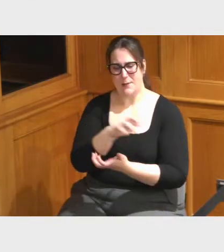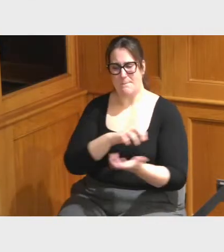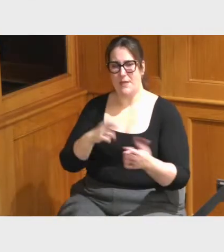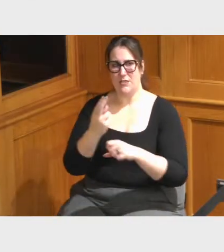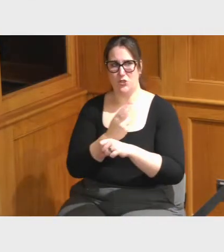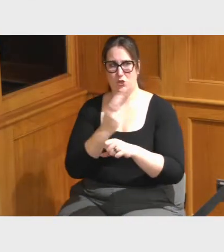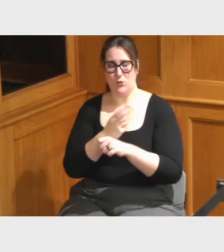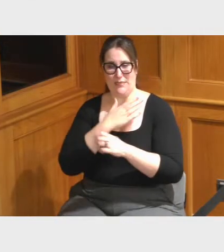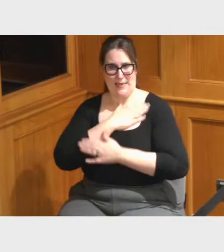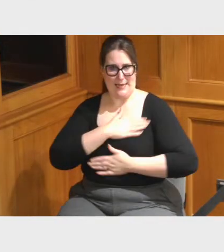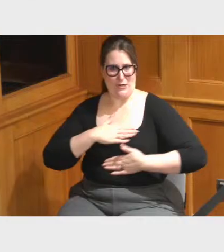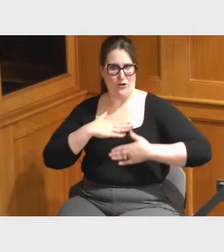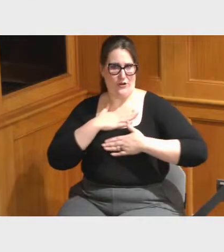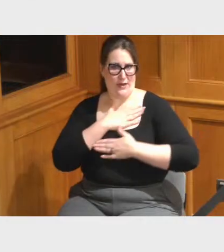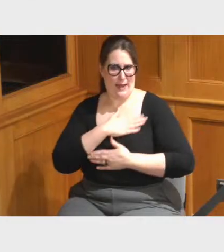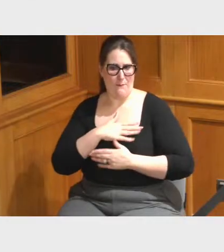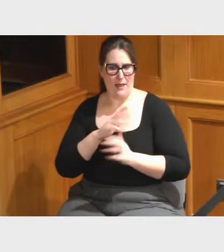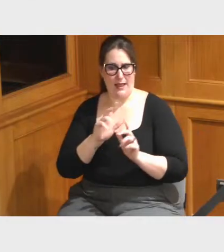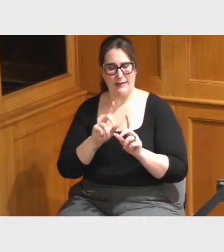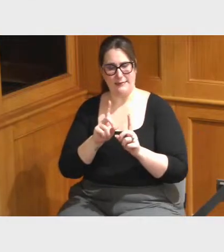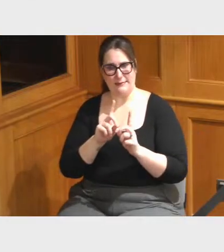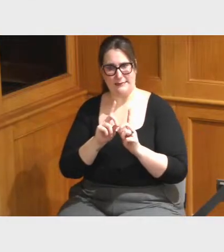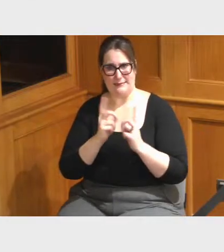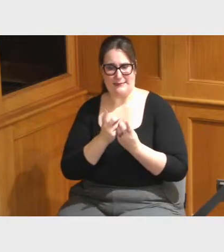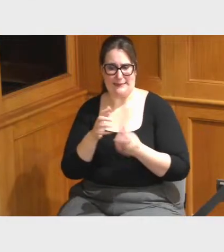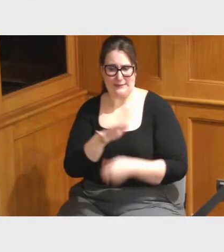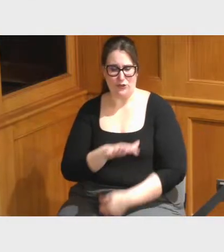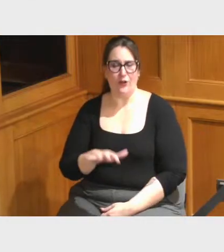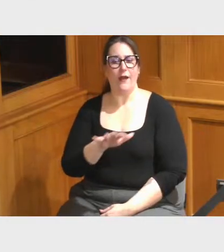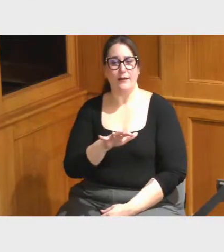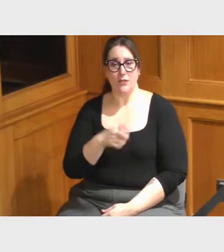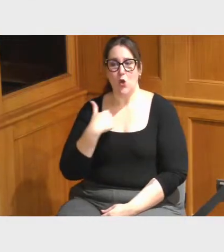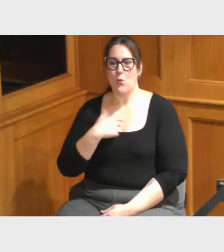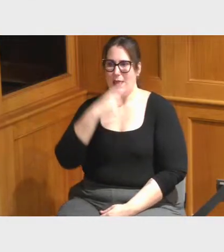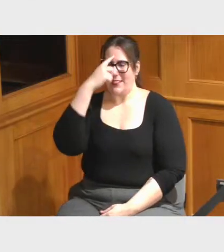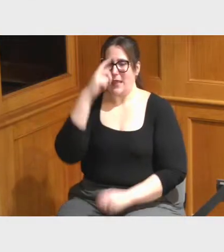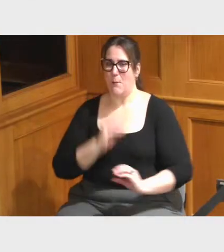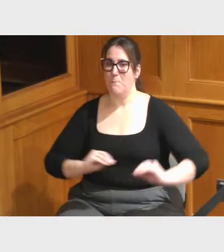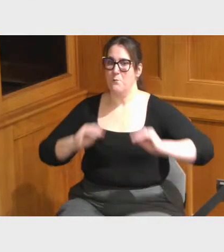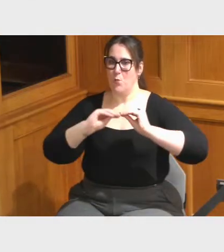district of the of of the region. we think you can do more actually to prioritize coordinate